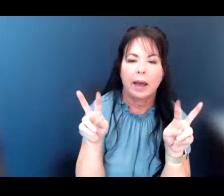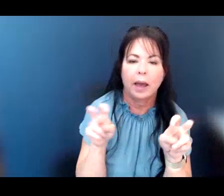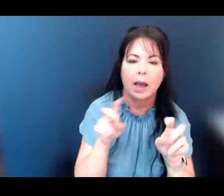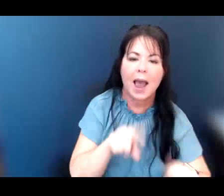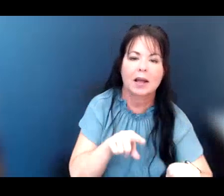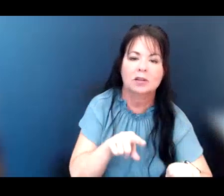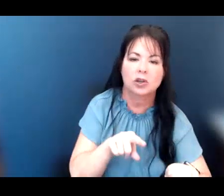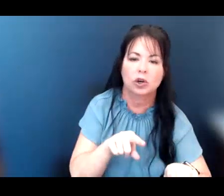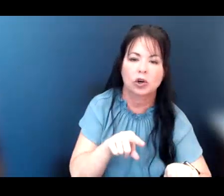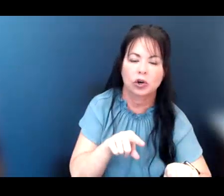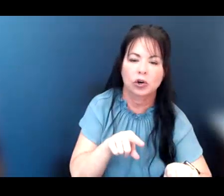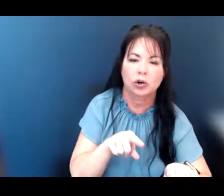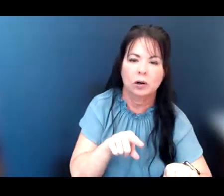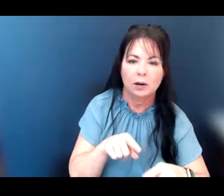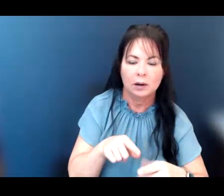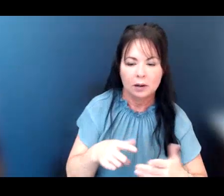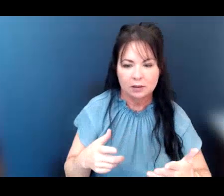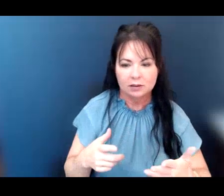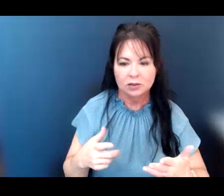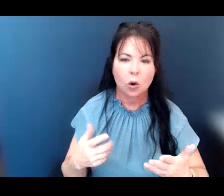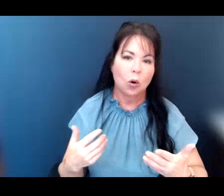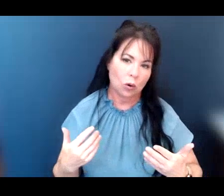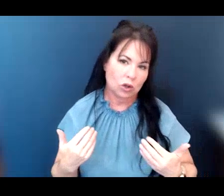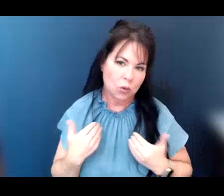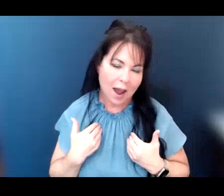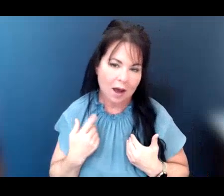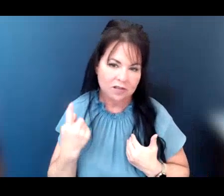So you have to teach AI to not take that answer, even